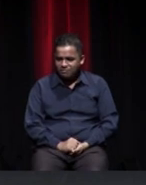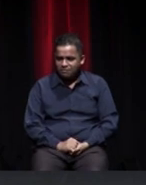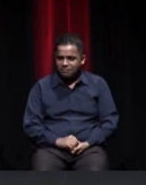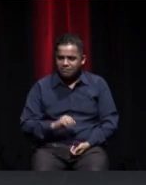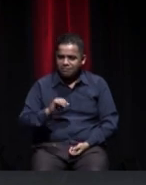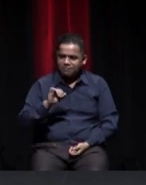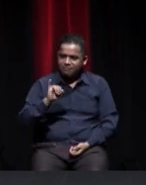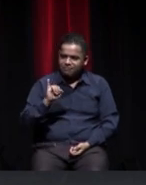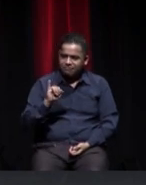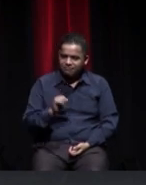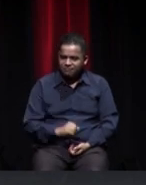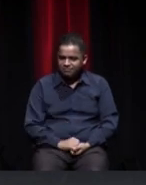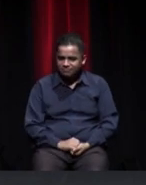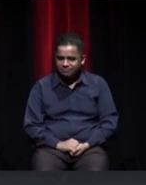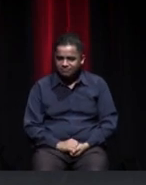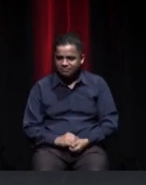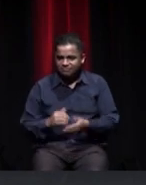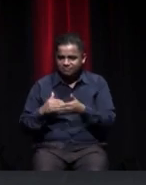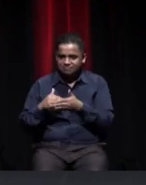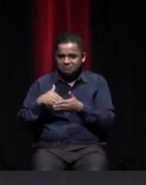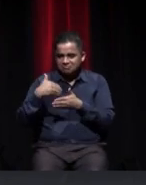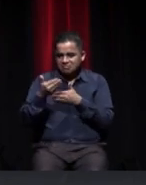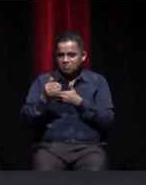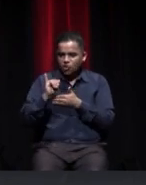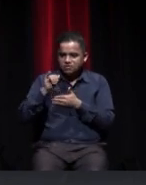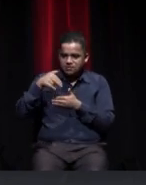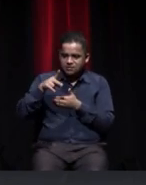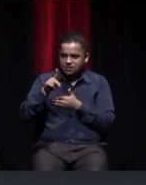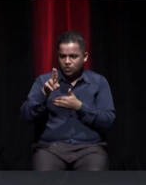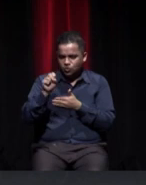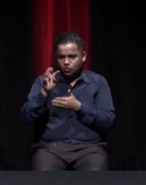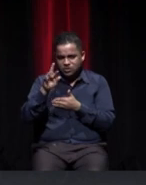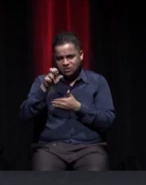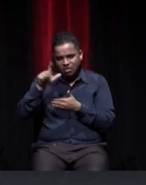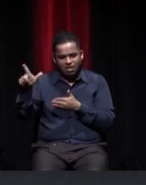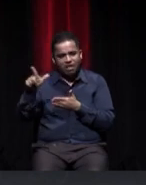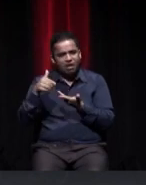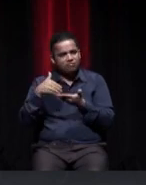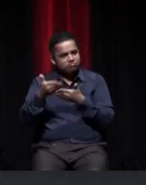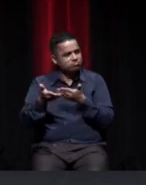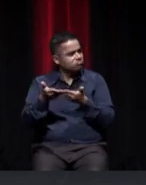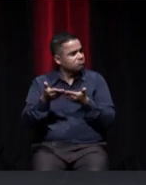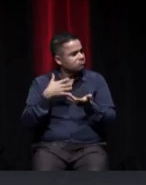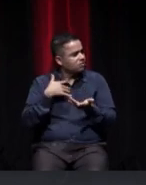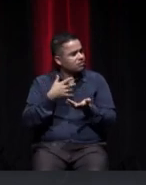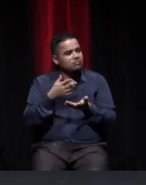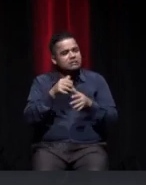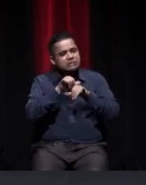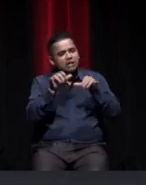He's an anti-Marxist-oriented sociologist, who argued that the economic and political disputes